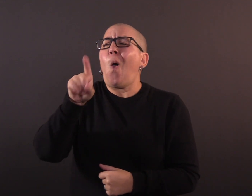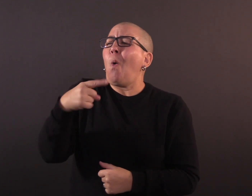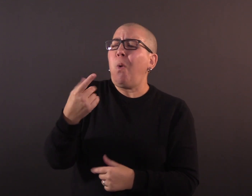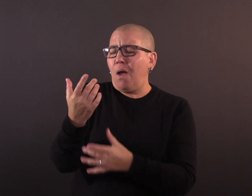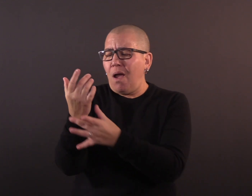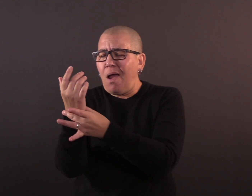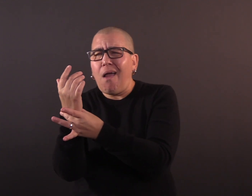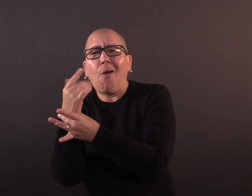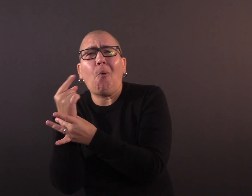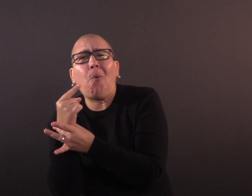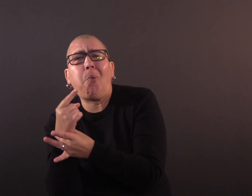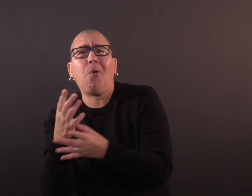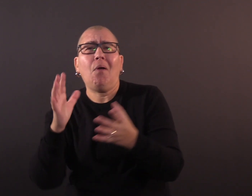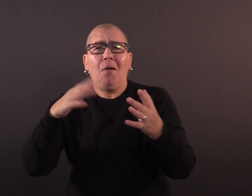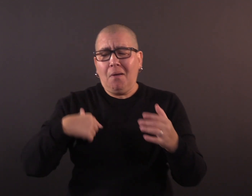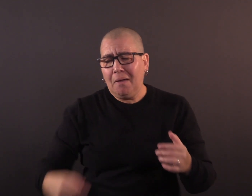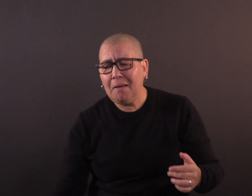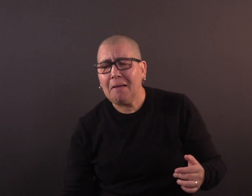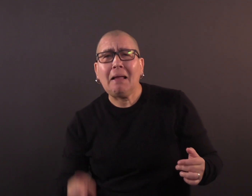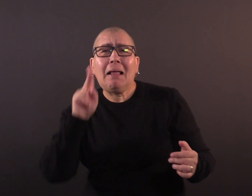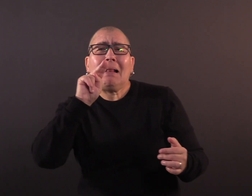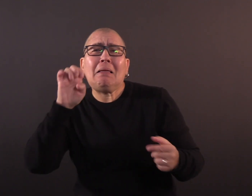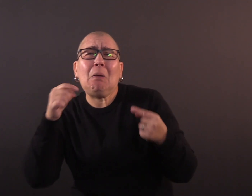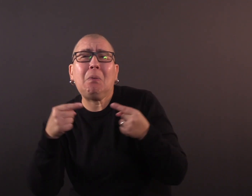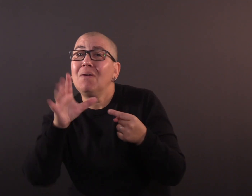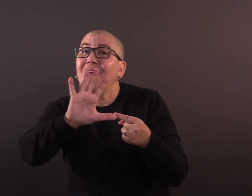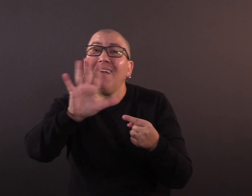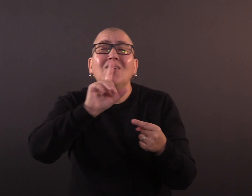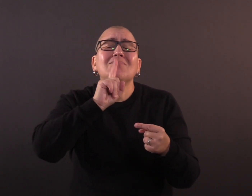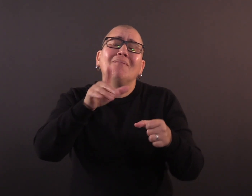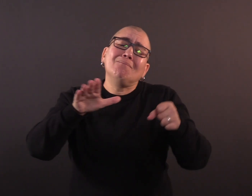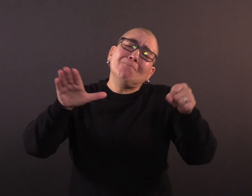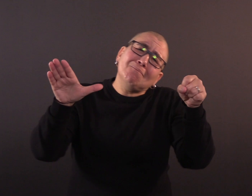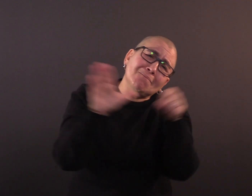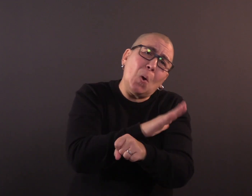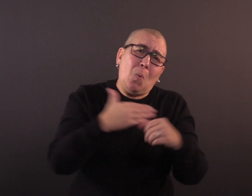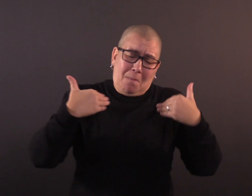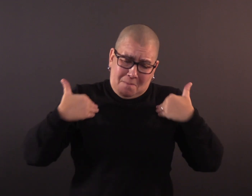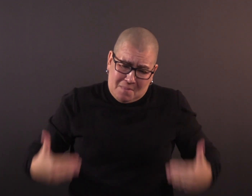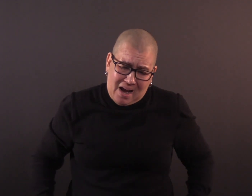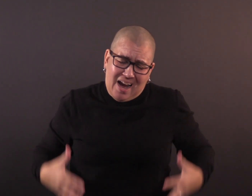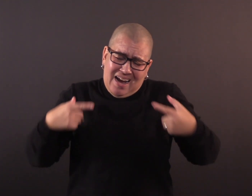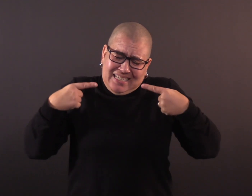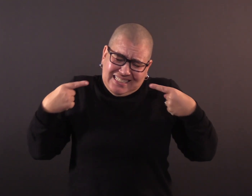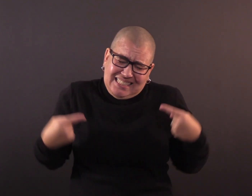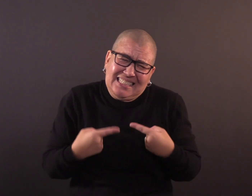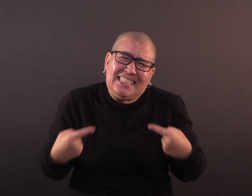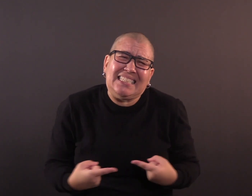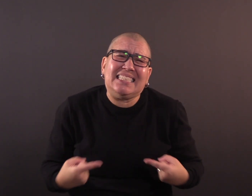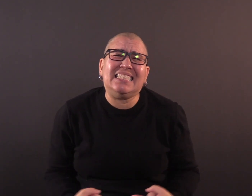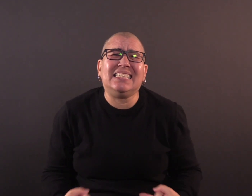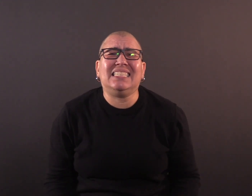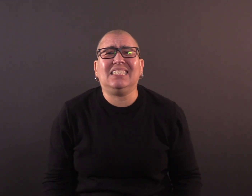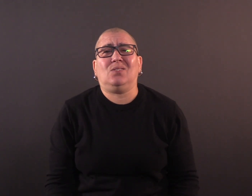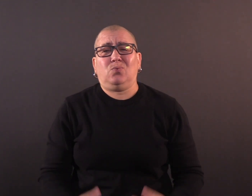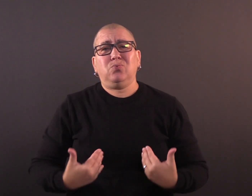'my knee is hurting,'" Al-Aly says. "It's really almost like the whole body aches."